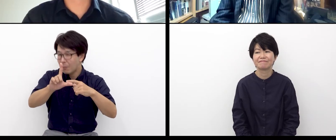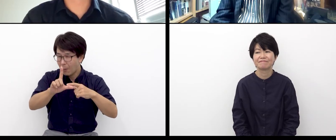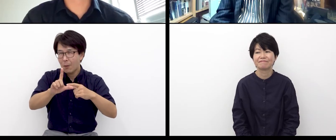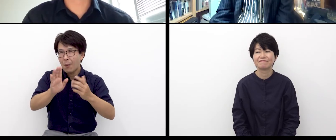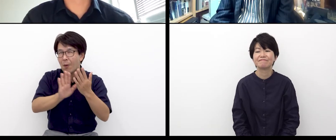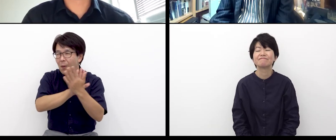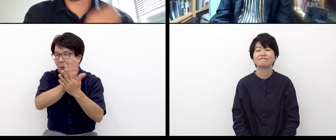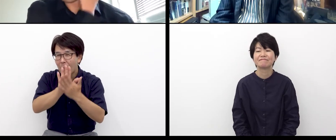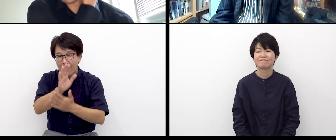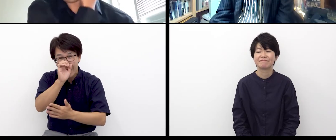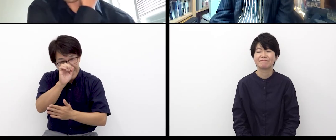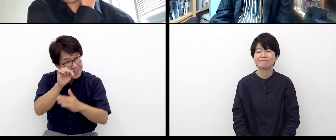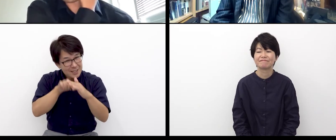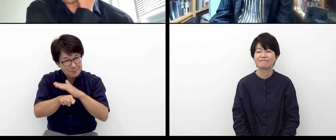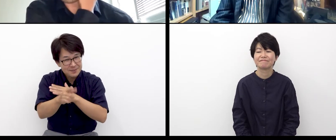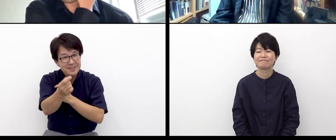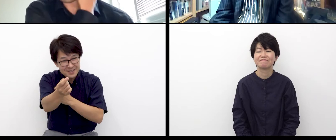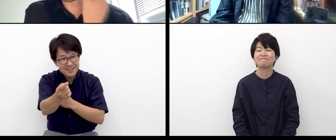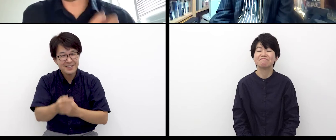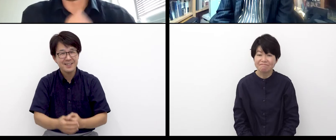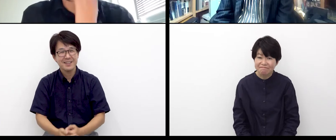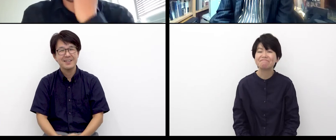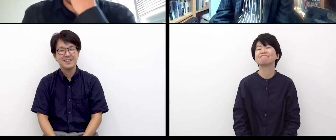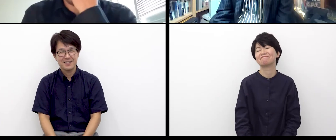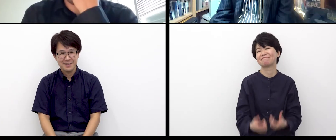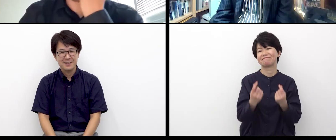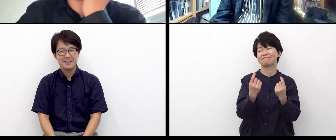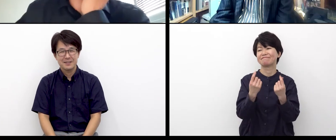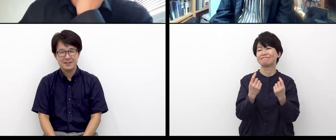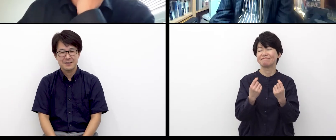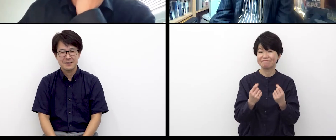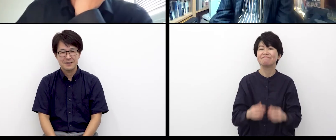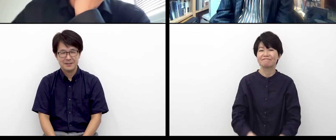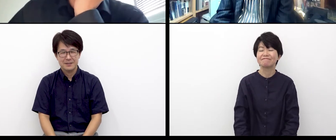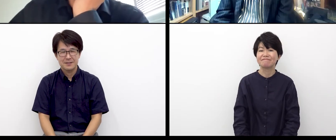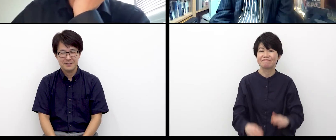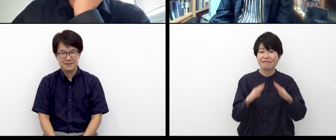Well, in a way, the self-consciousness of “hikikomori” people is